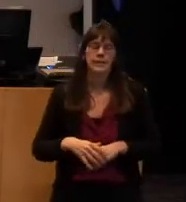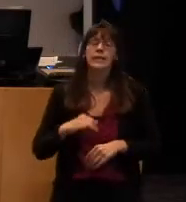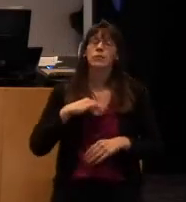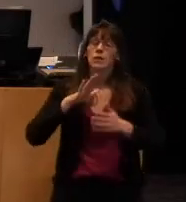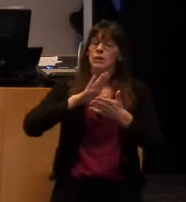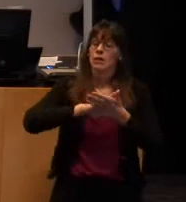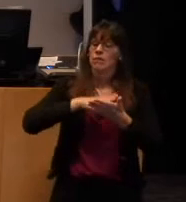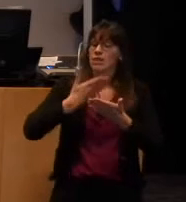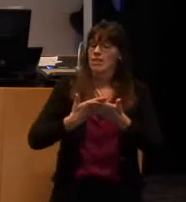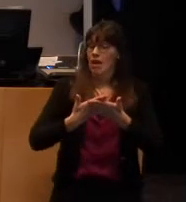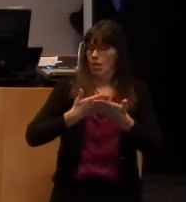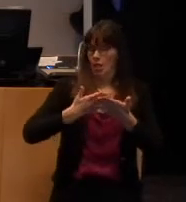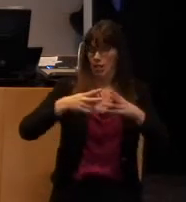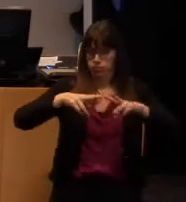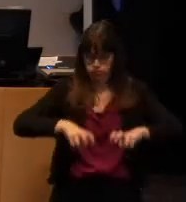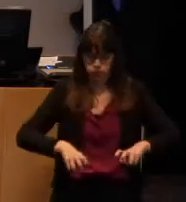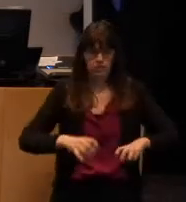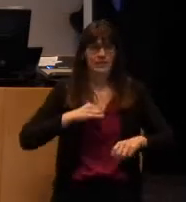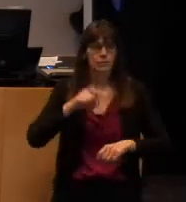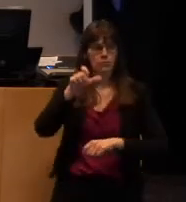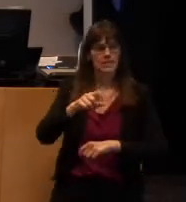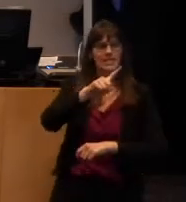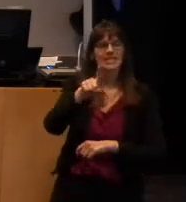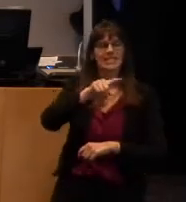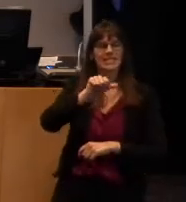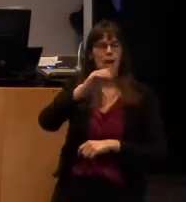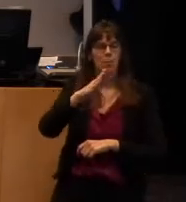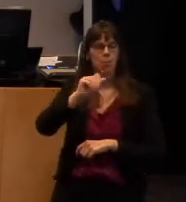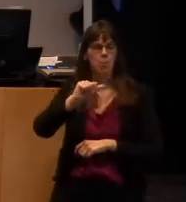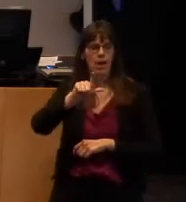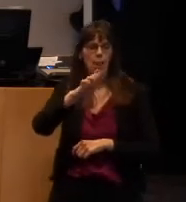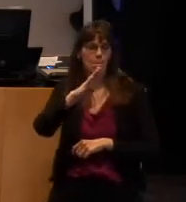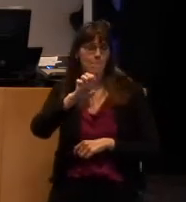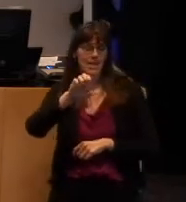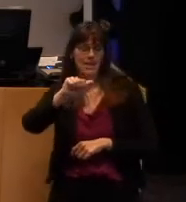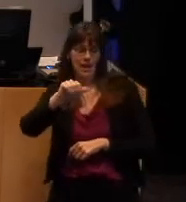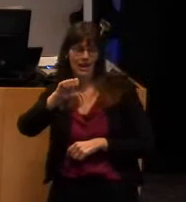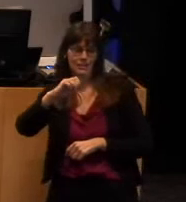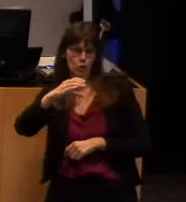as offered by Zabalbescoa who says that it is a specific pattern of behaviour